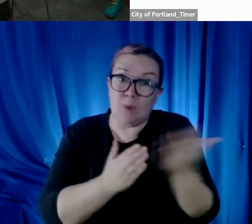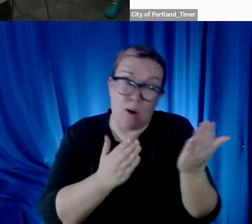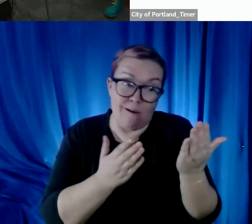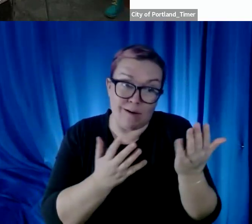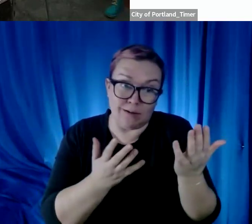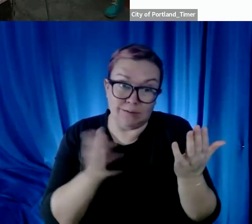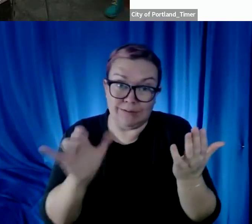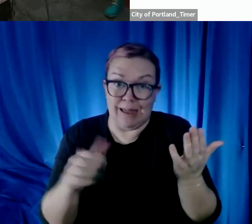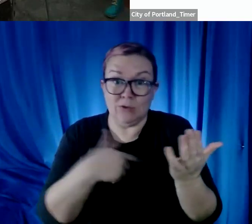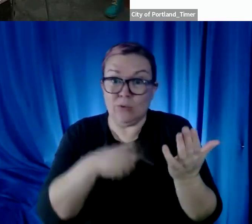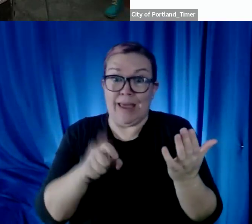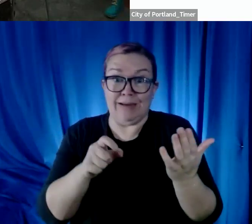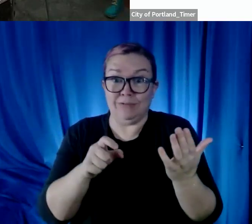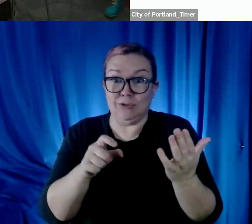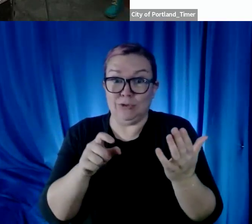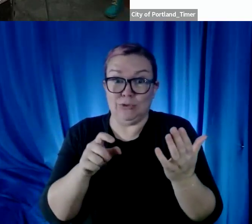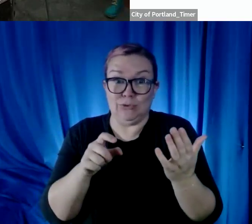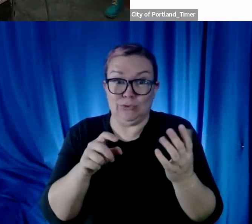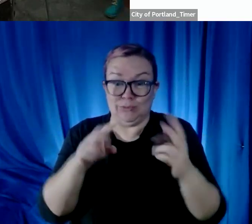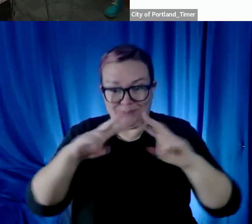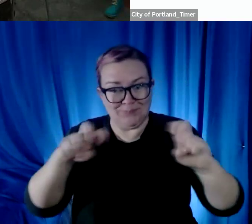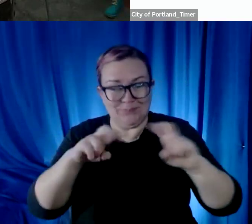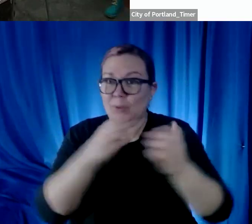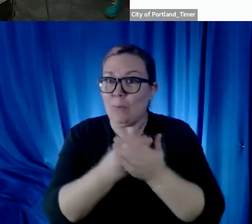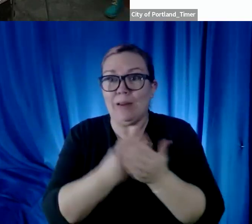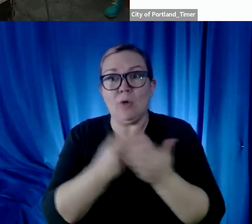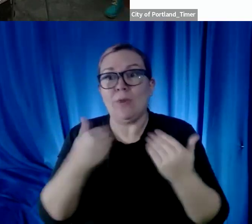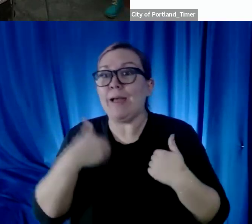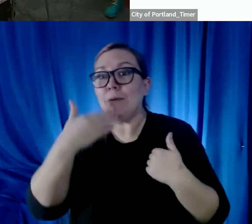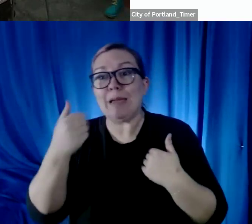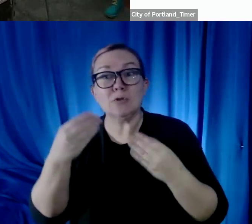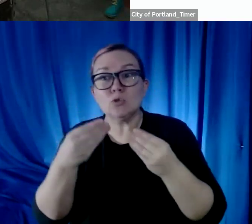We just have to look through money. There's better solutions that are not money related.